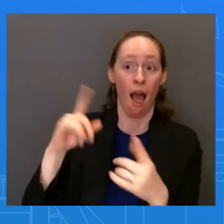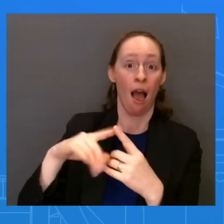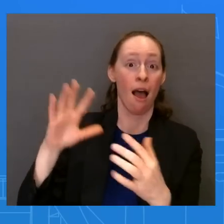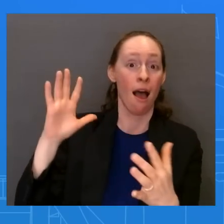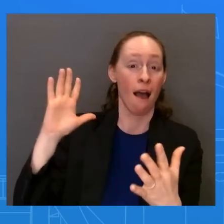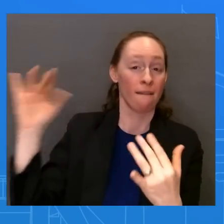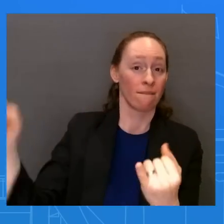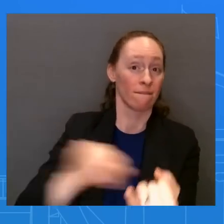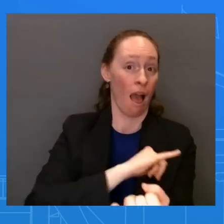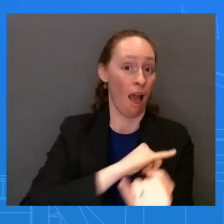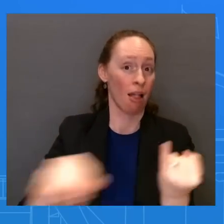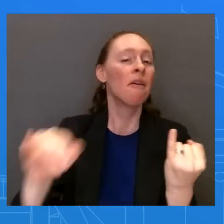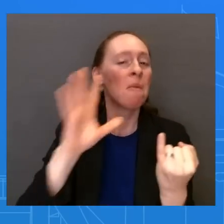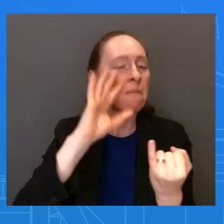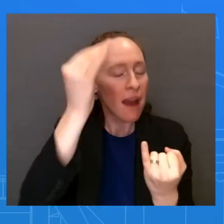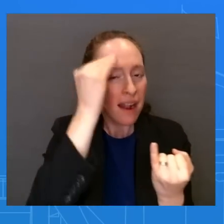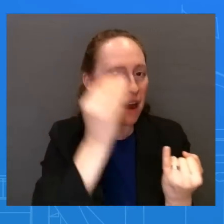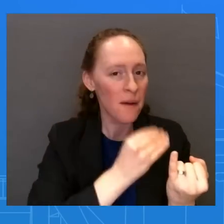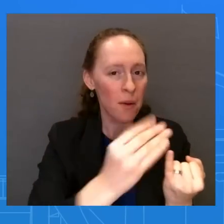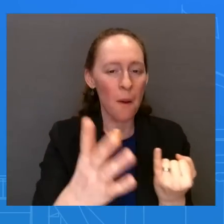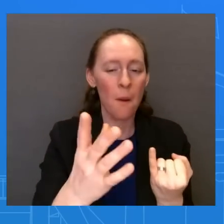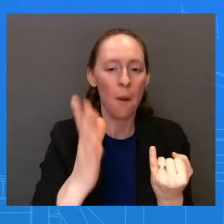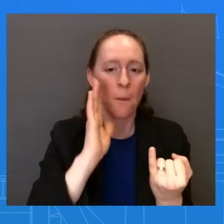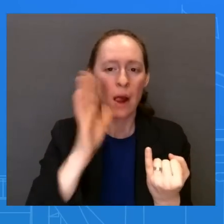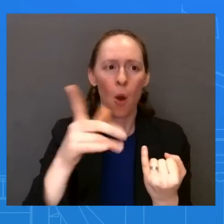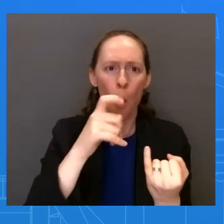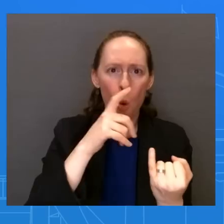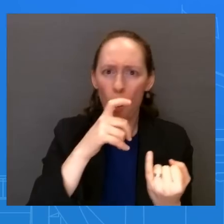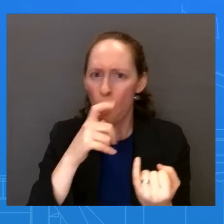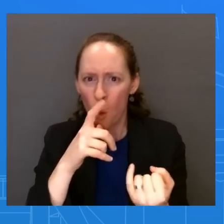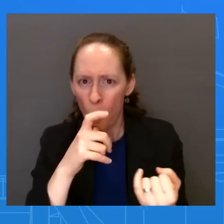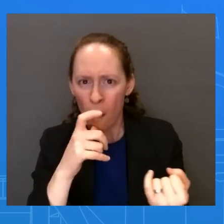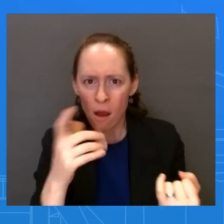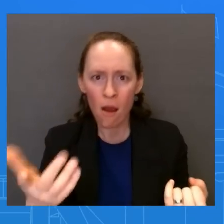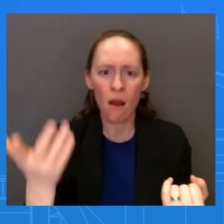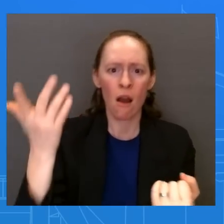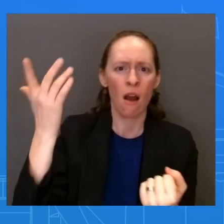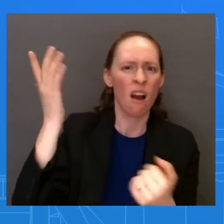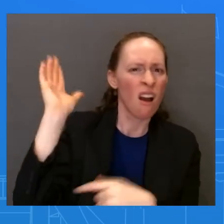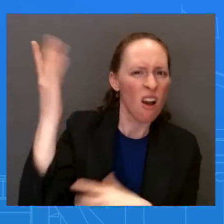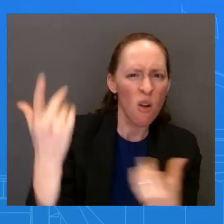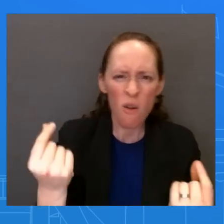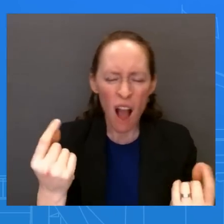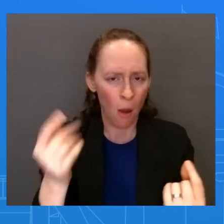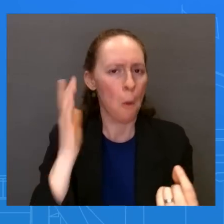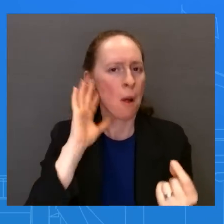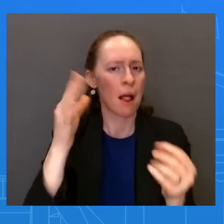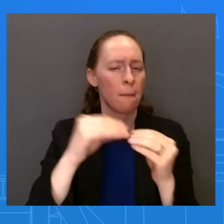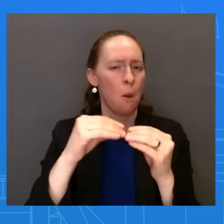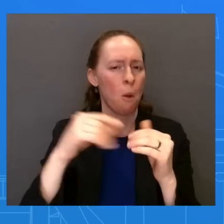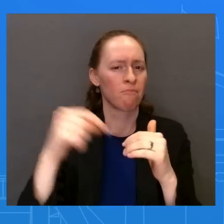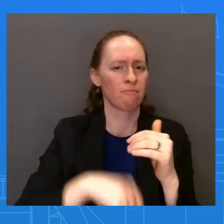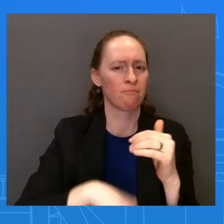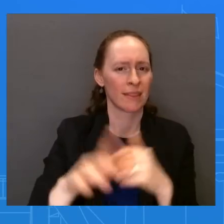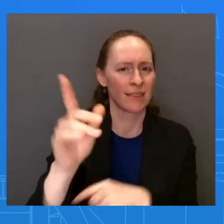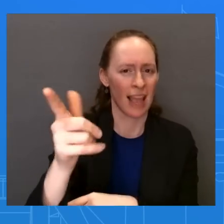But, again, it's a bi- -- it's going to be bipartisan mayors, an opportunity. As the President has said -- and he has said during his Senate years,